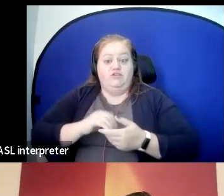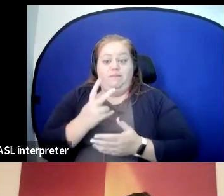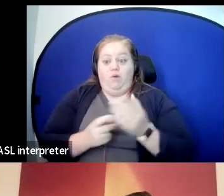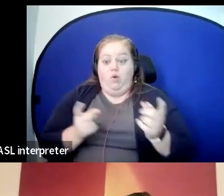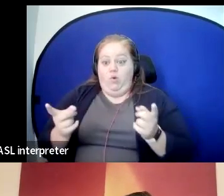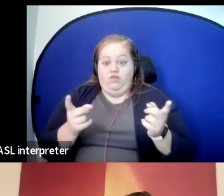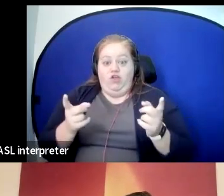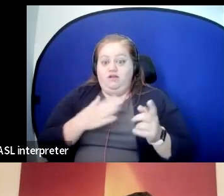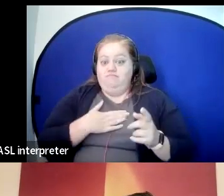in different directions.